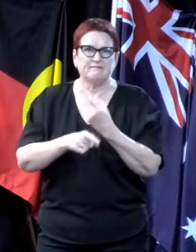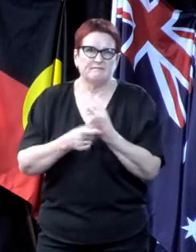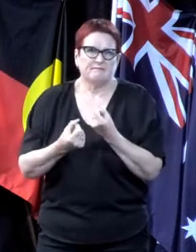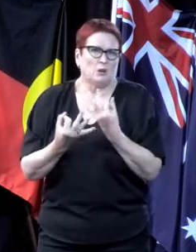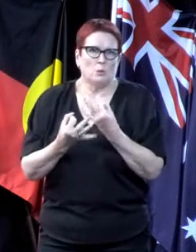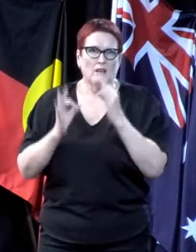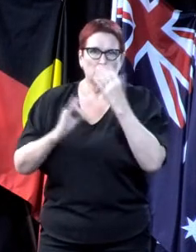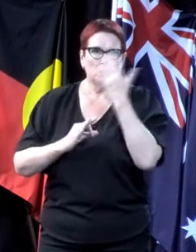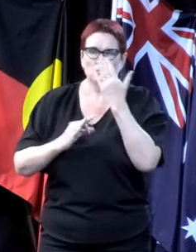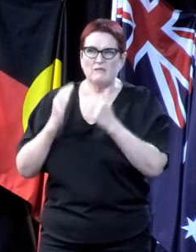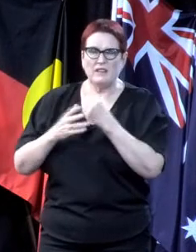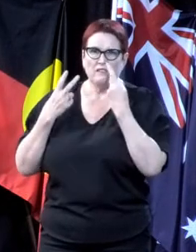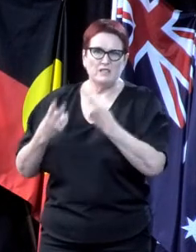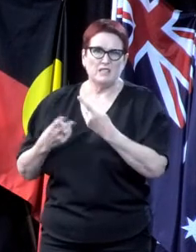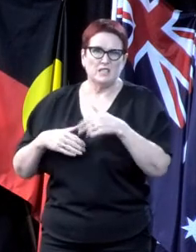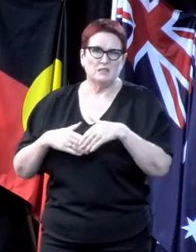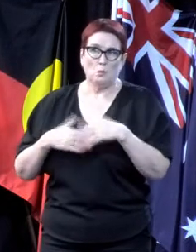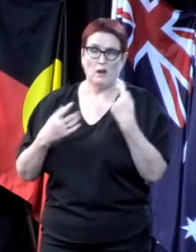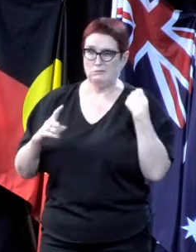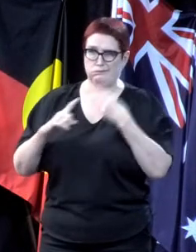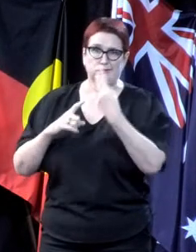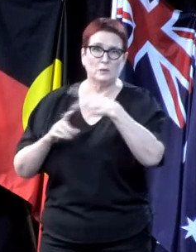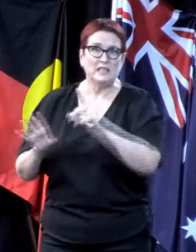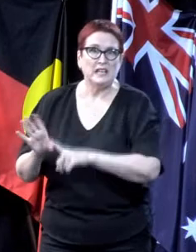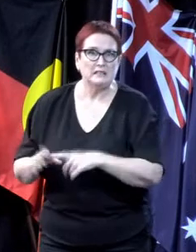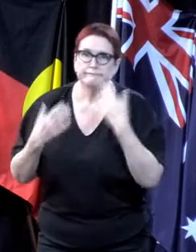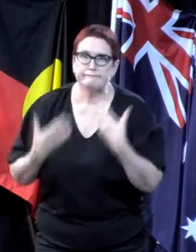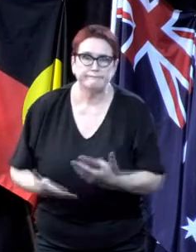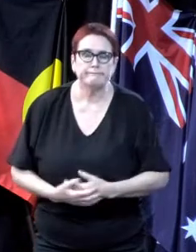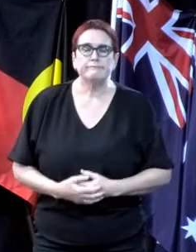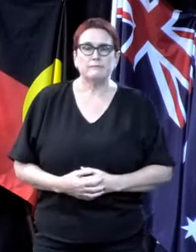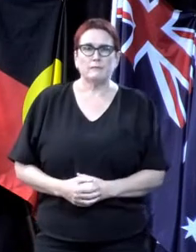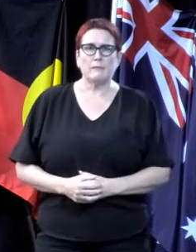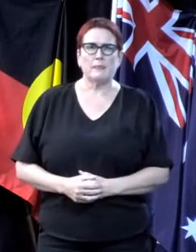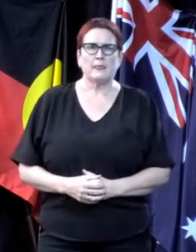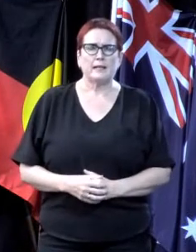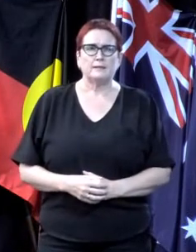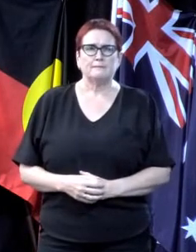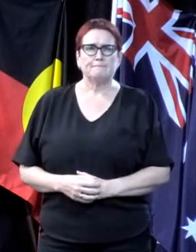in nearly 20 years. DR MELLIFONT: OK. We’ve heard some evidence this week about how inclusive education